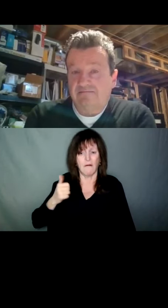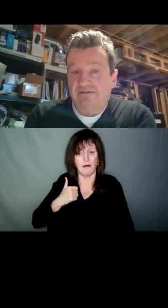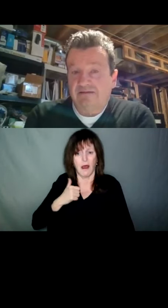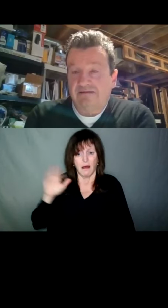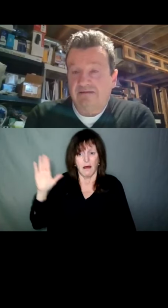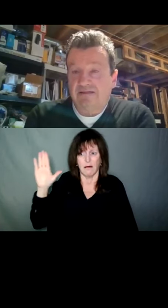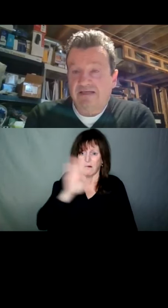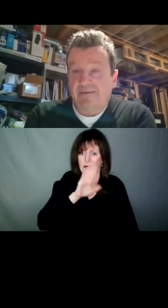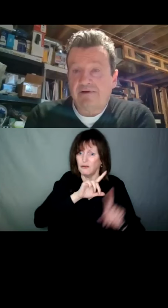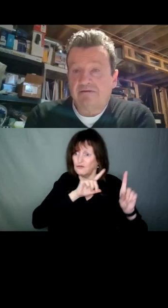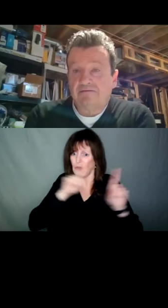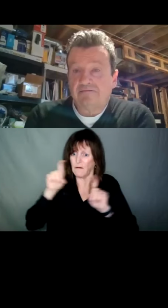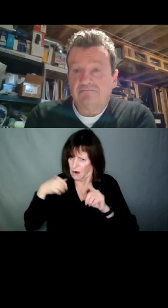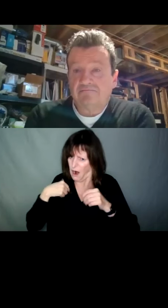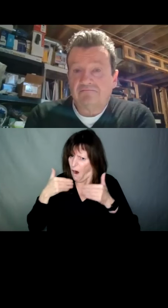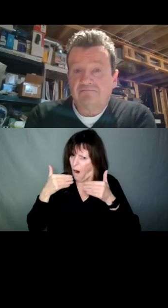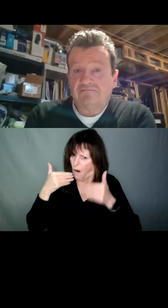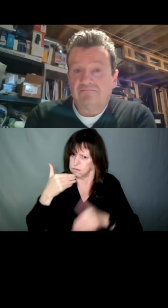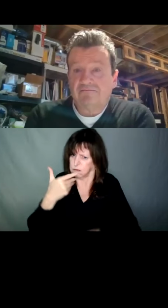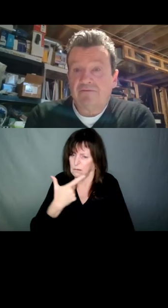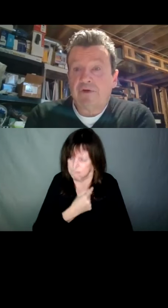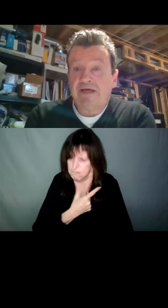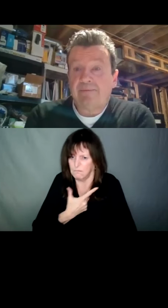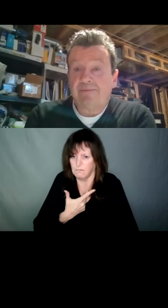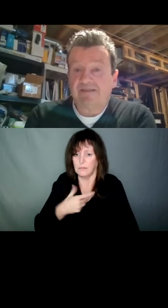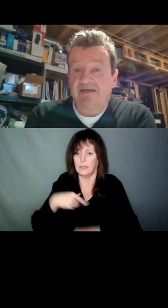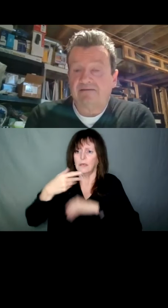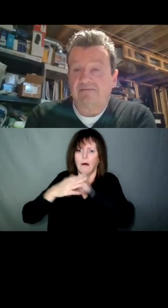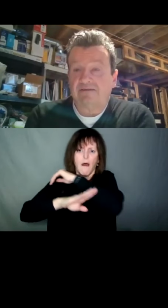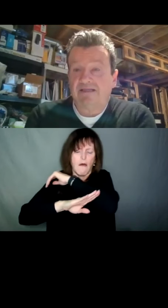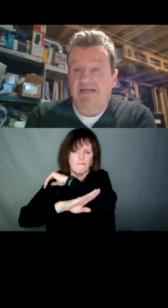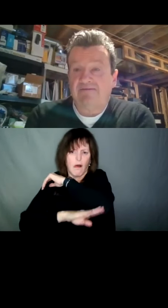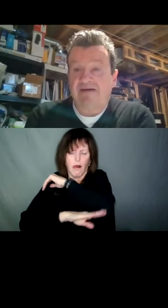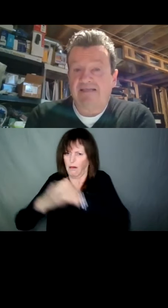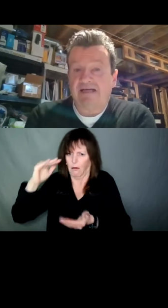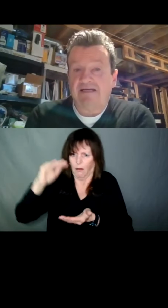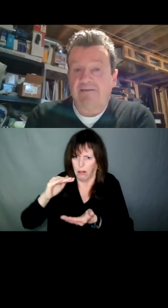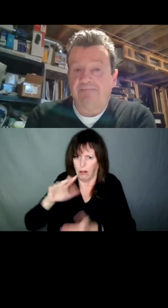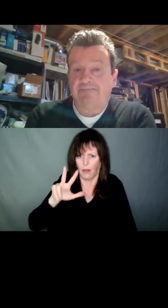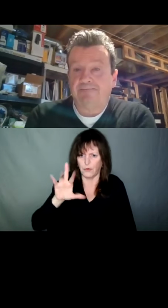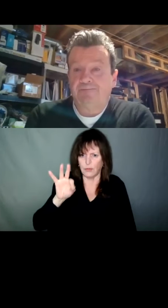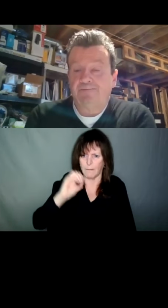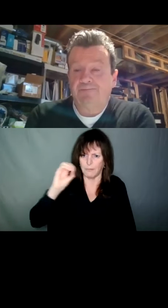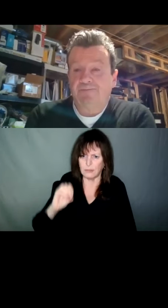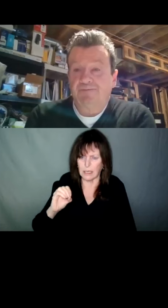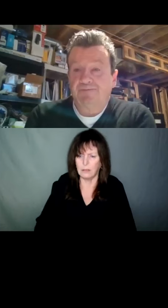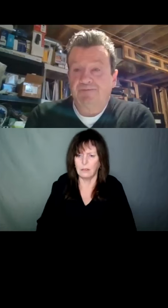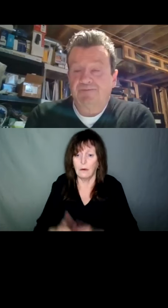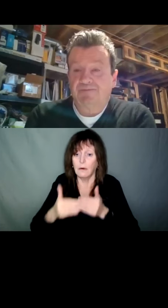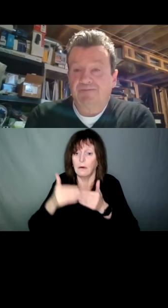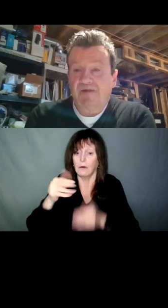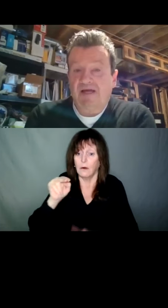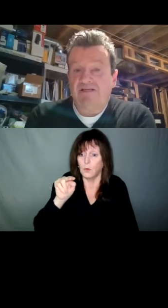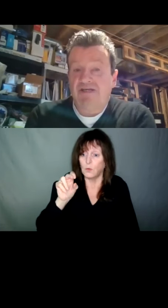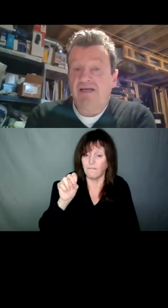as possible. September , only 39% . November, 40% said they would get vaccinated.